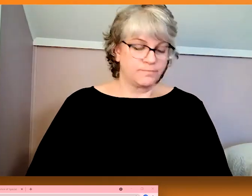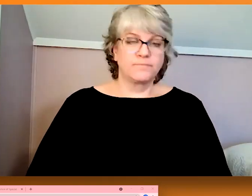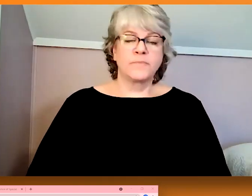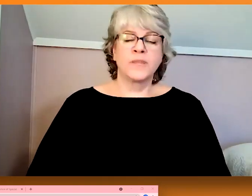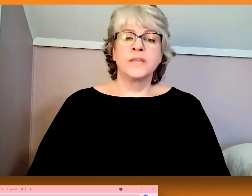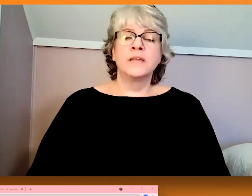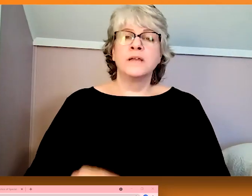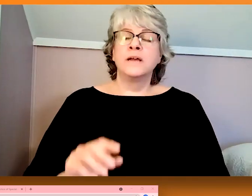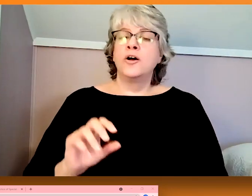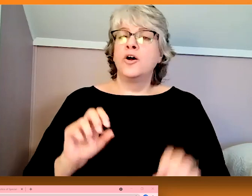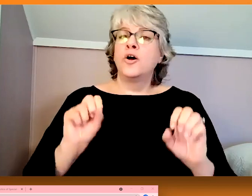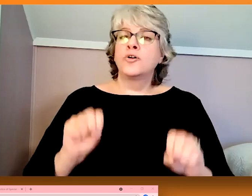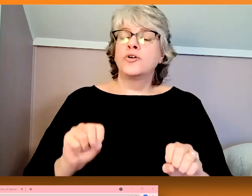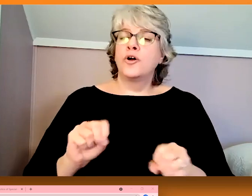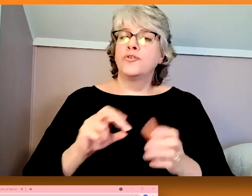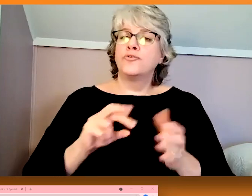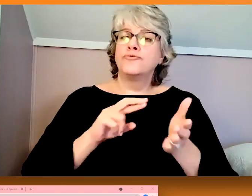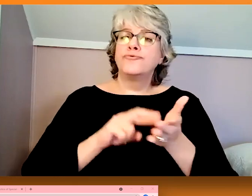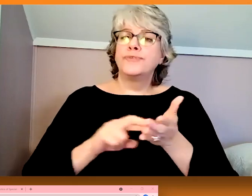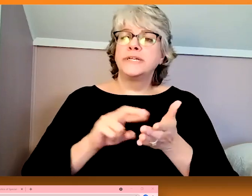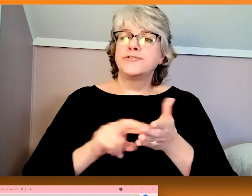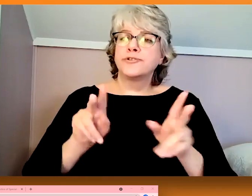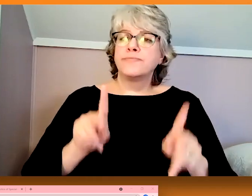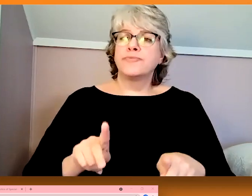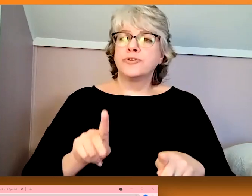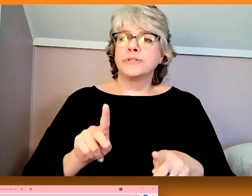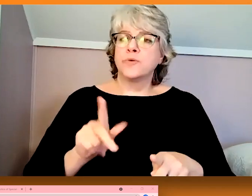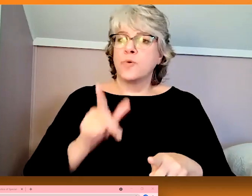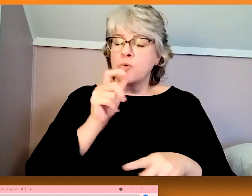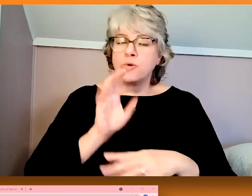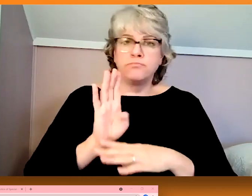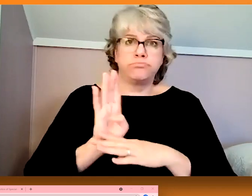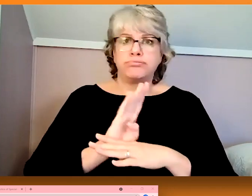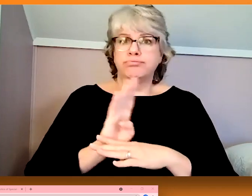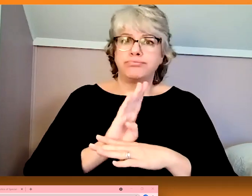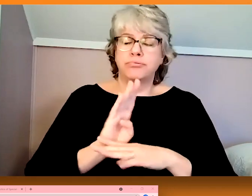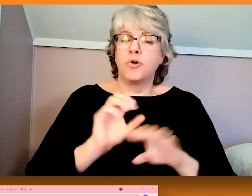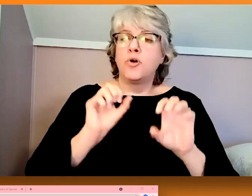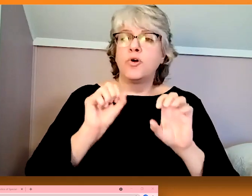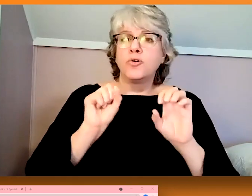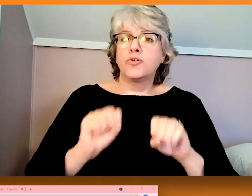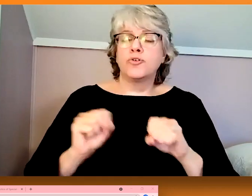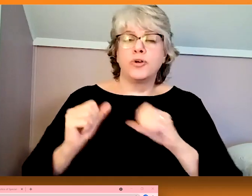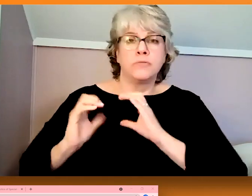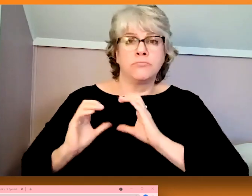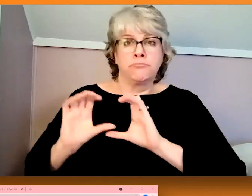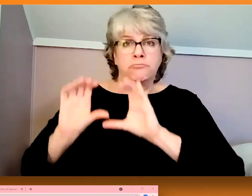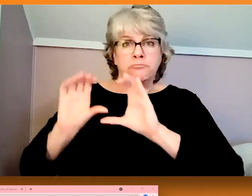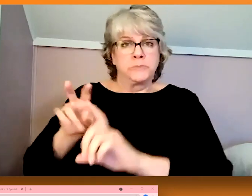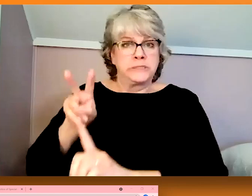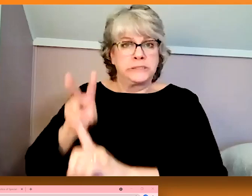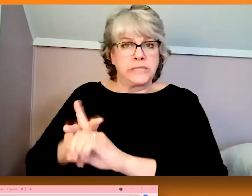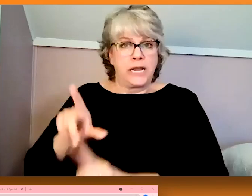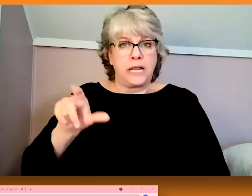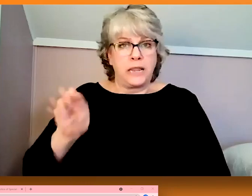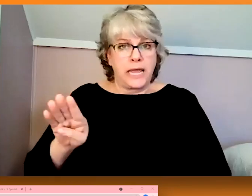"Could a busy researcher assign this type "of search function to a lab assistant "or student to do?